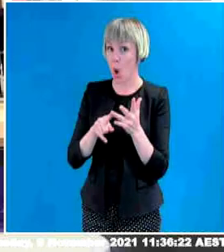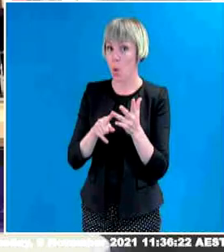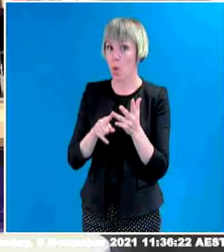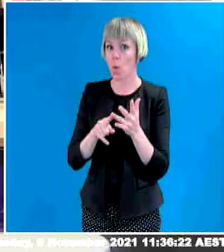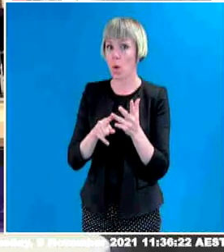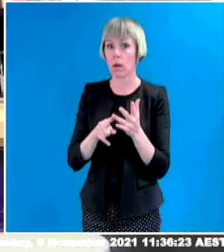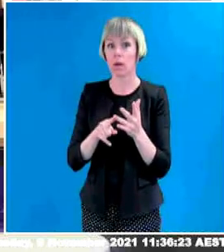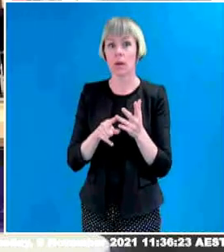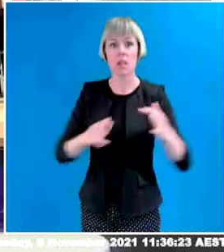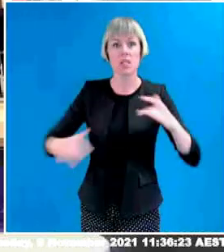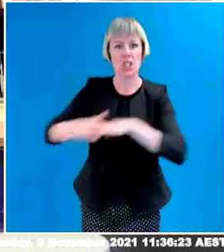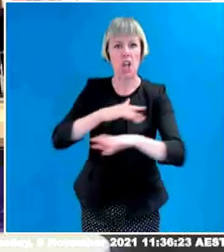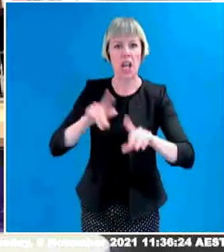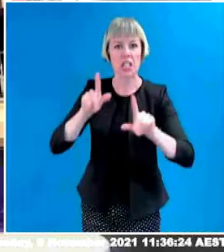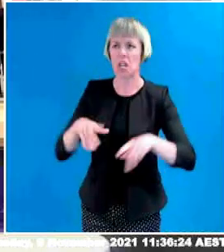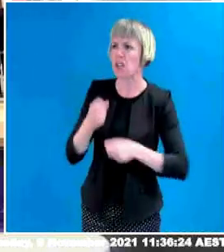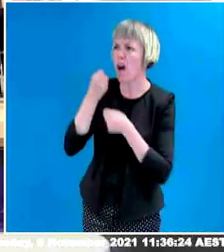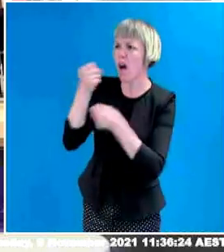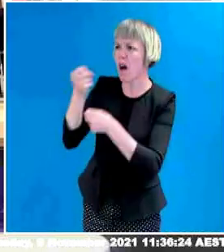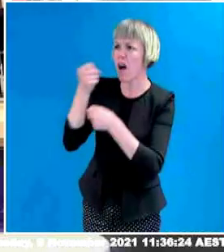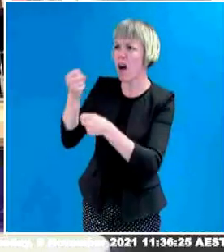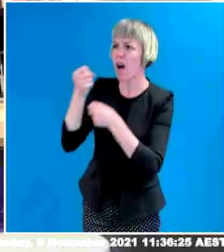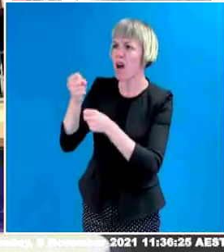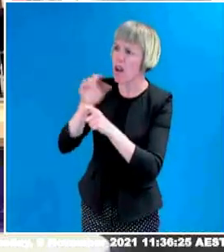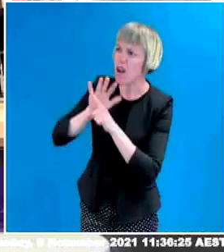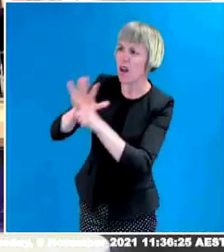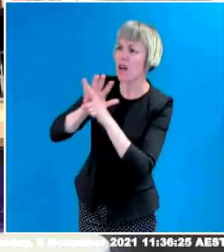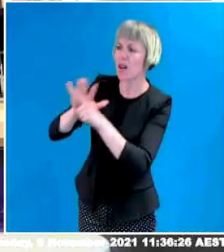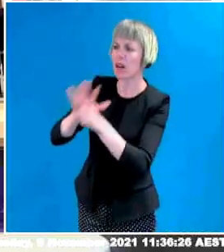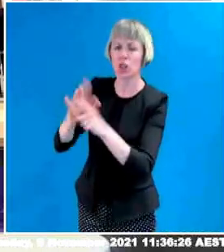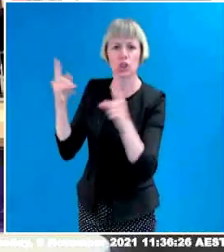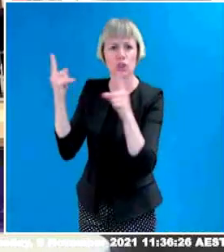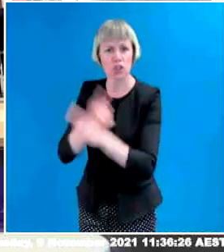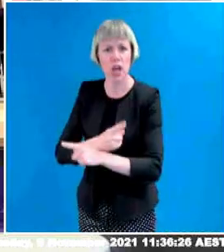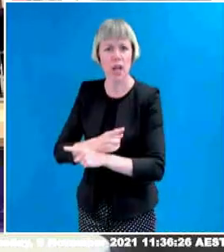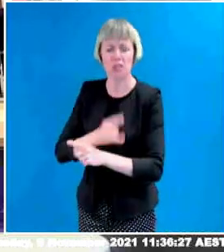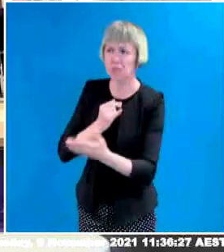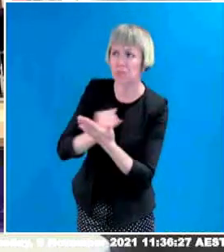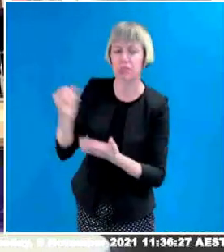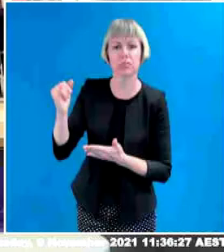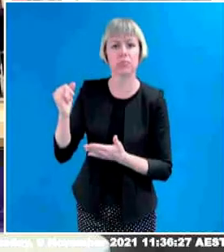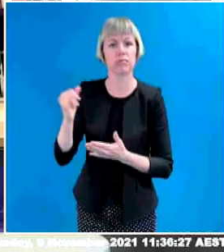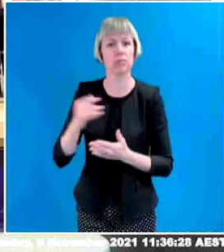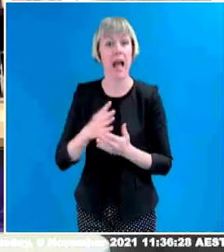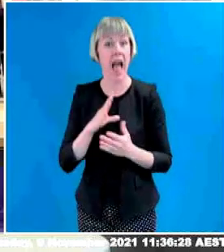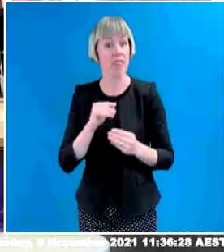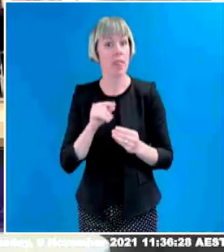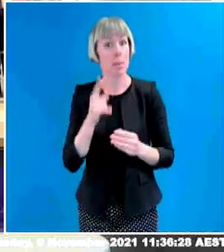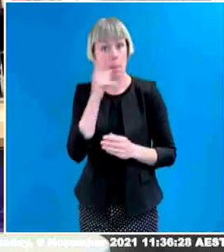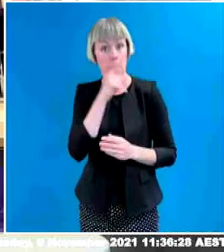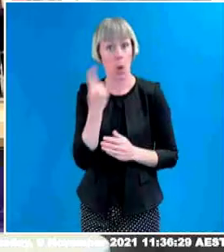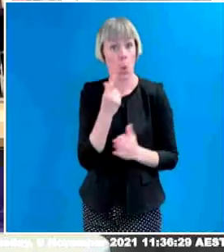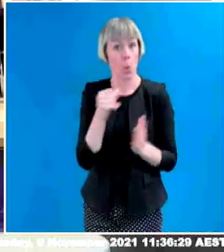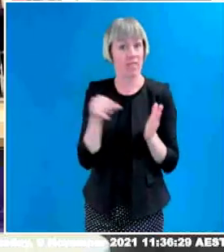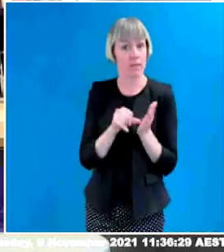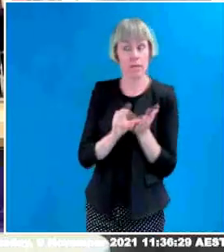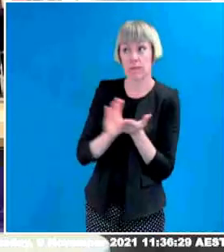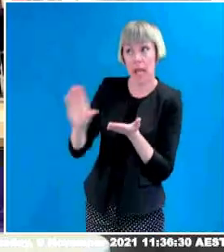civil society and investors on the CEO and advisers, and you saw changes in that management structure.